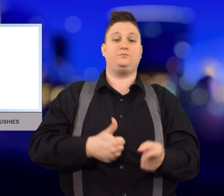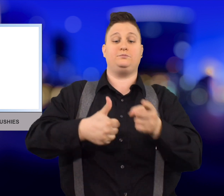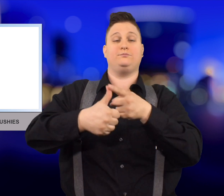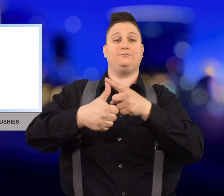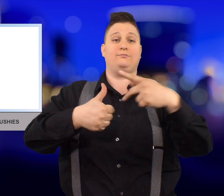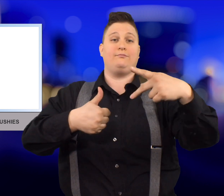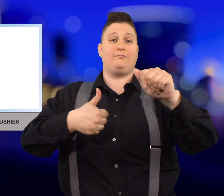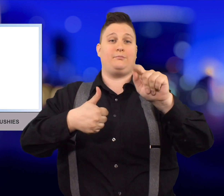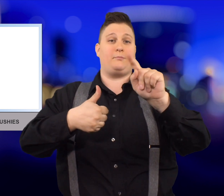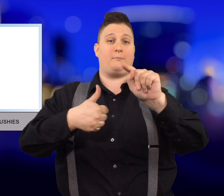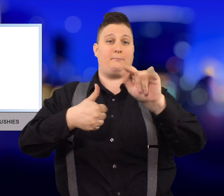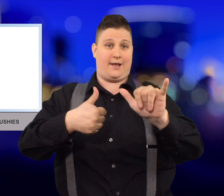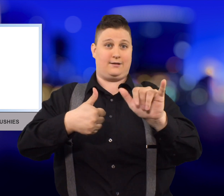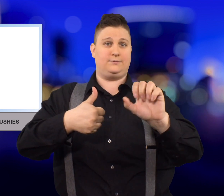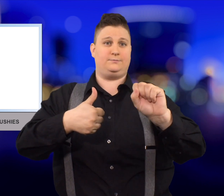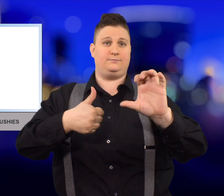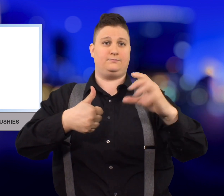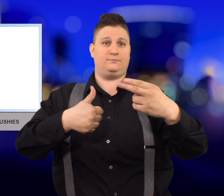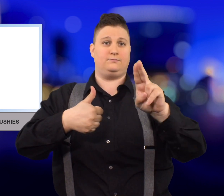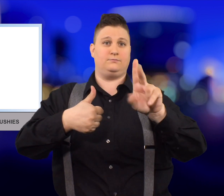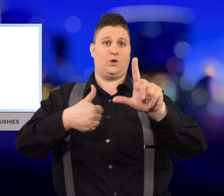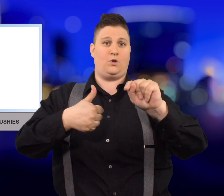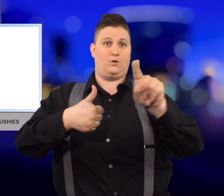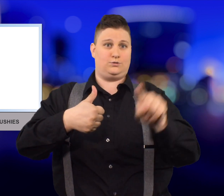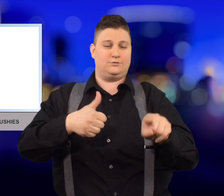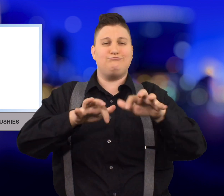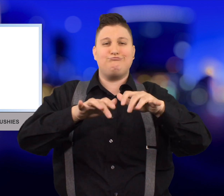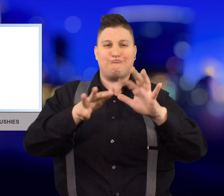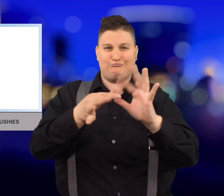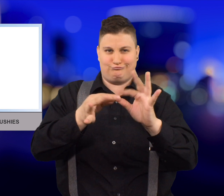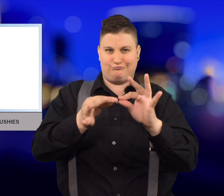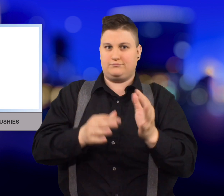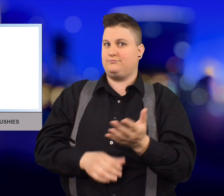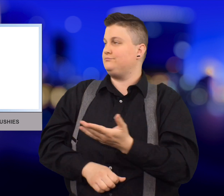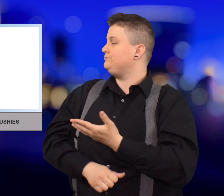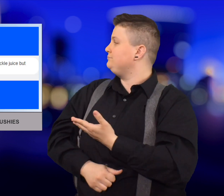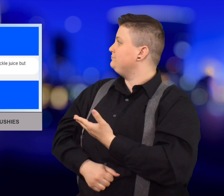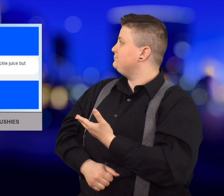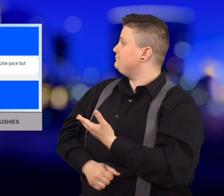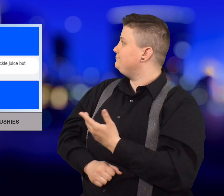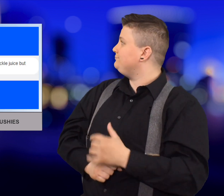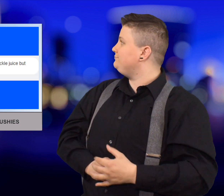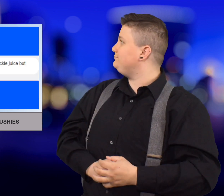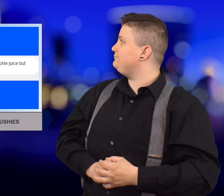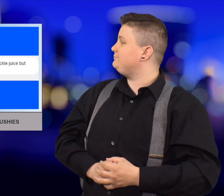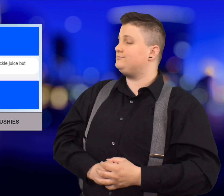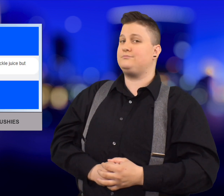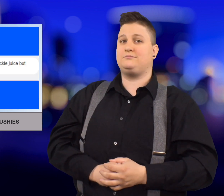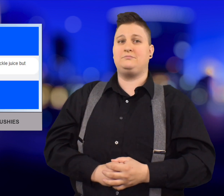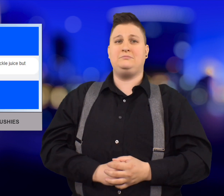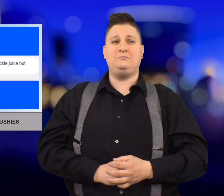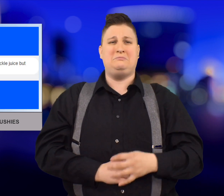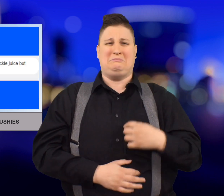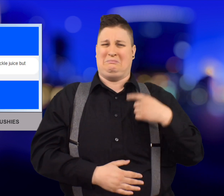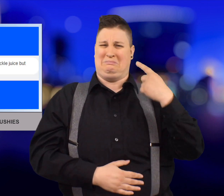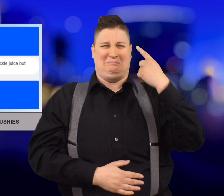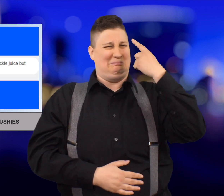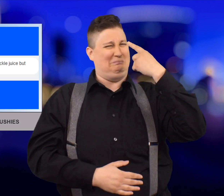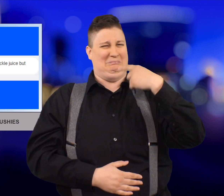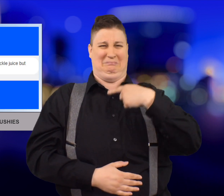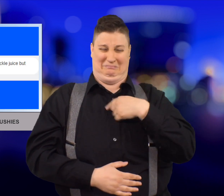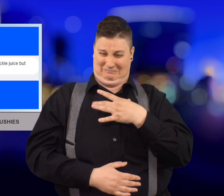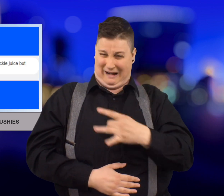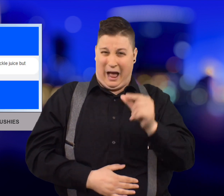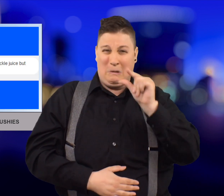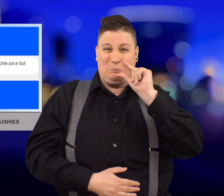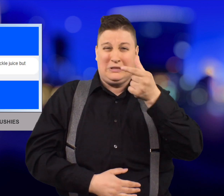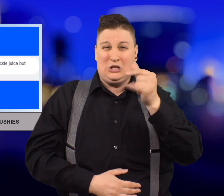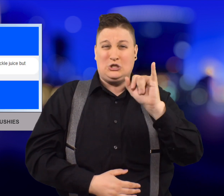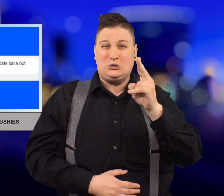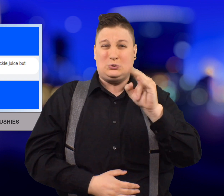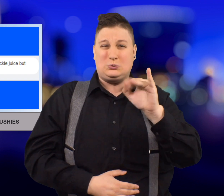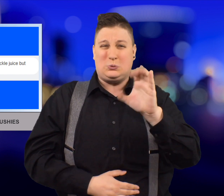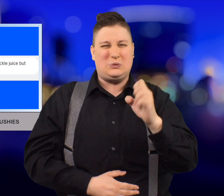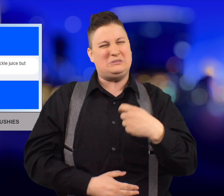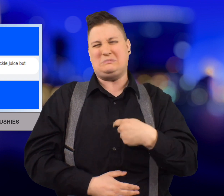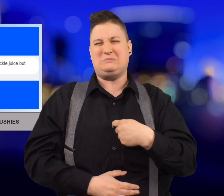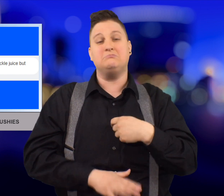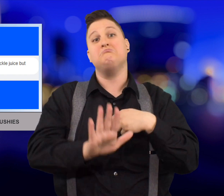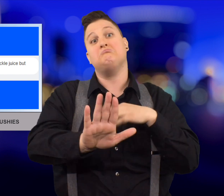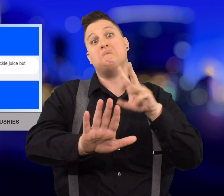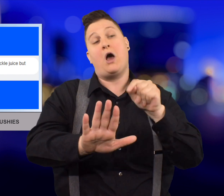Patty Schultz posted this comment on our Facebook page: "I don't think I like pickle juice but